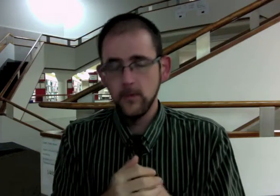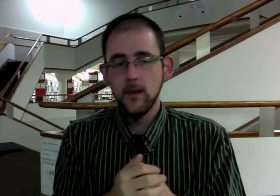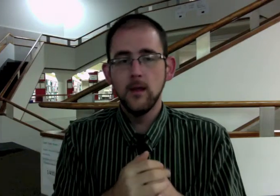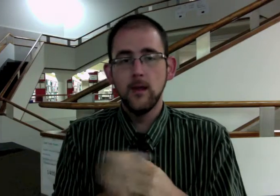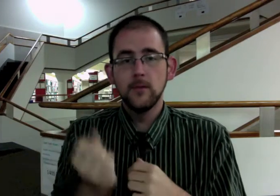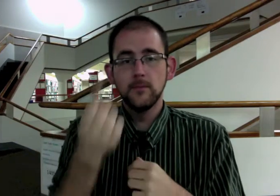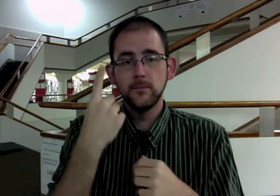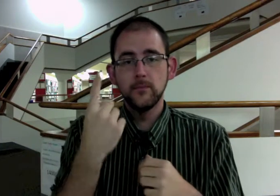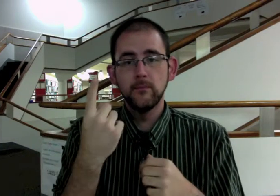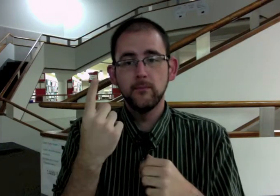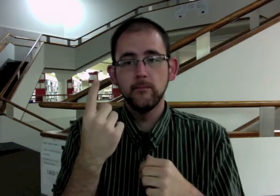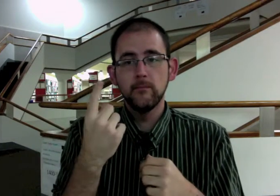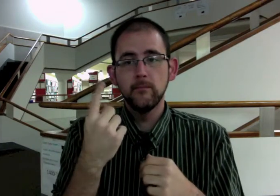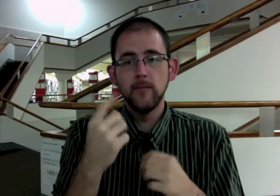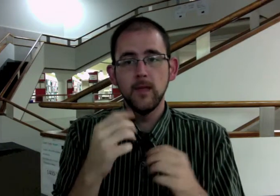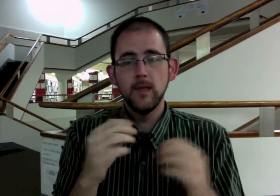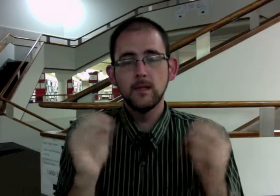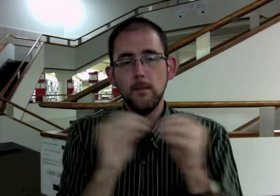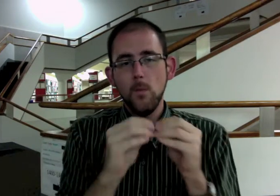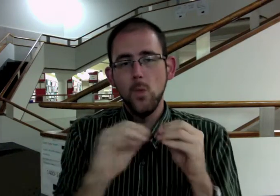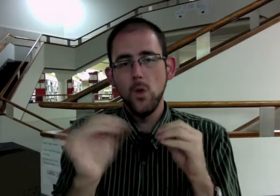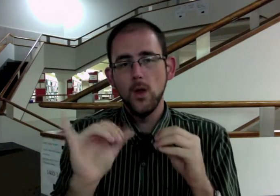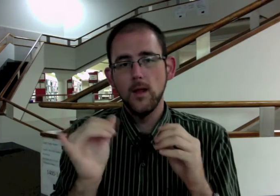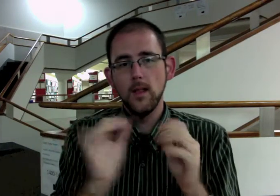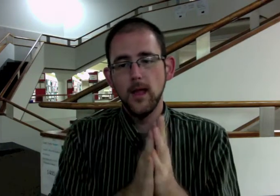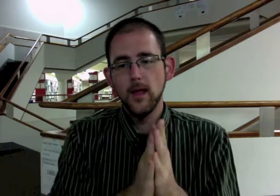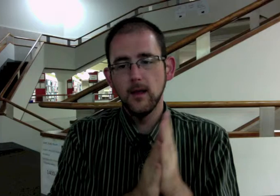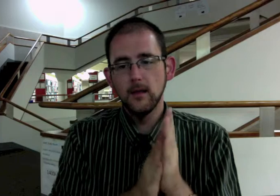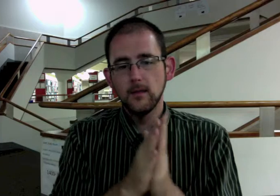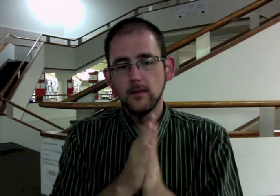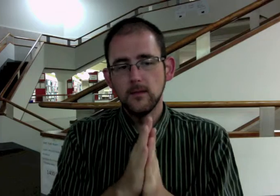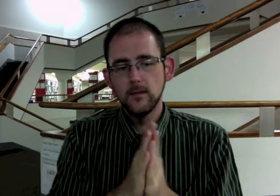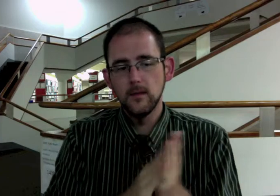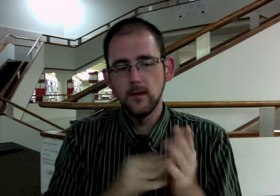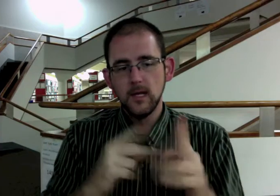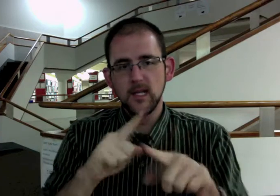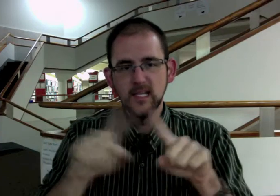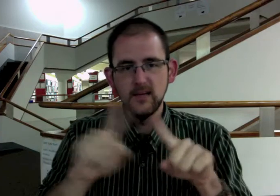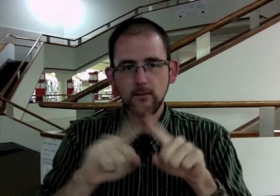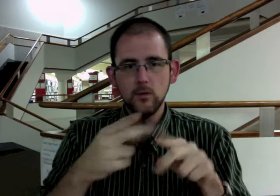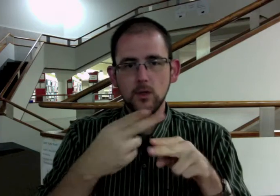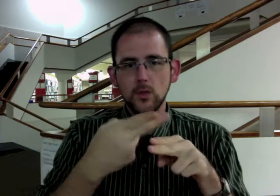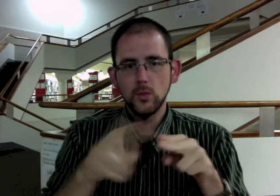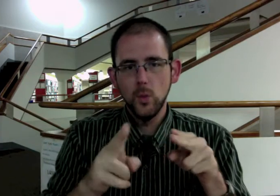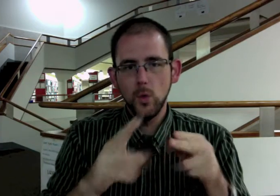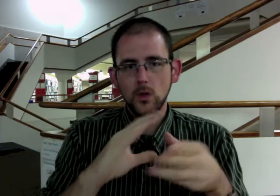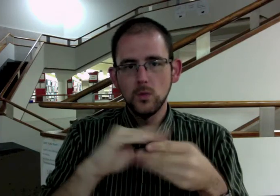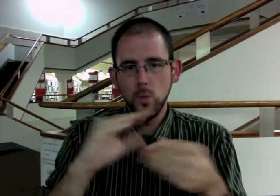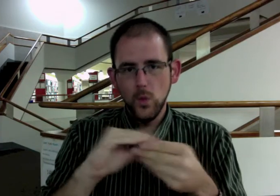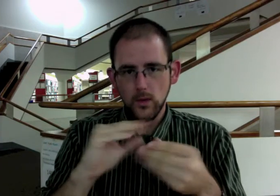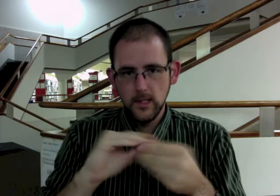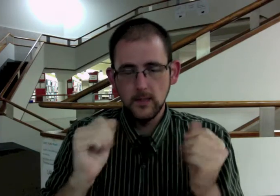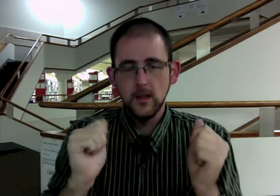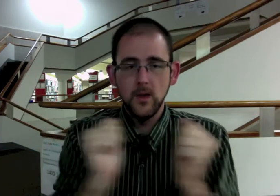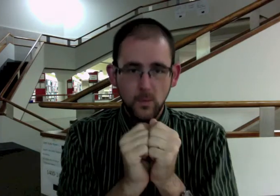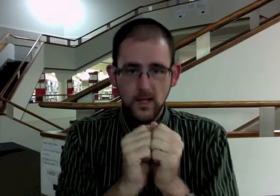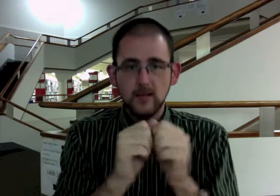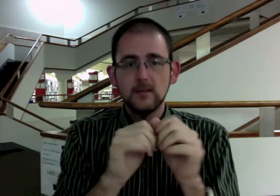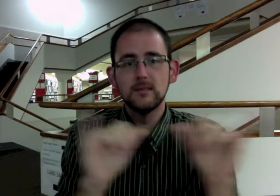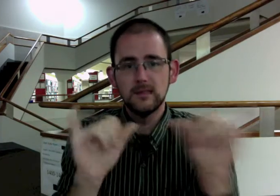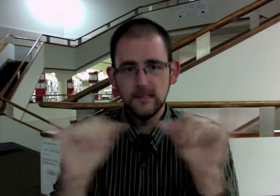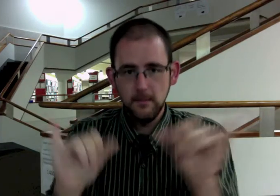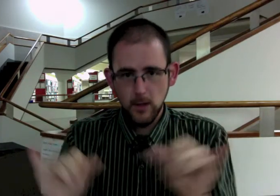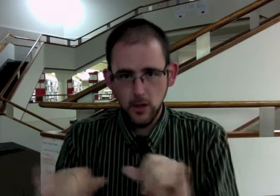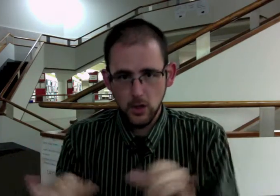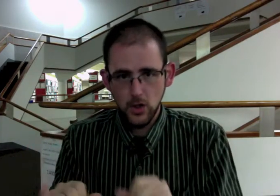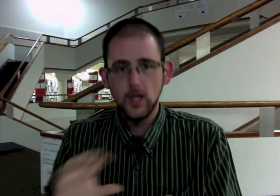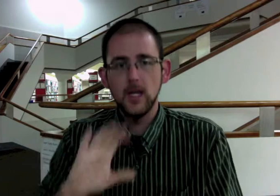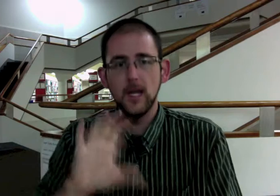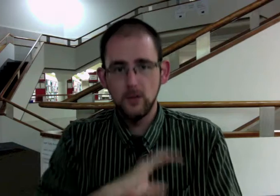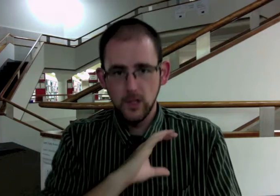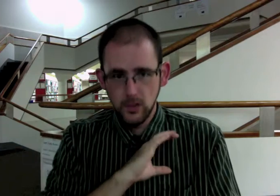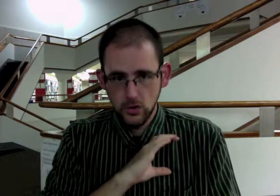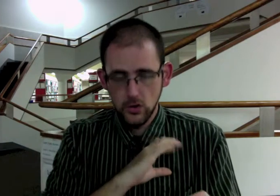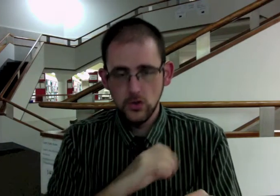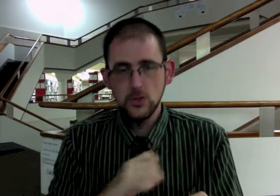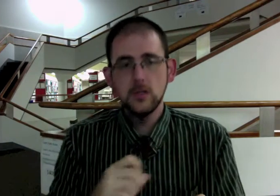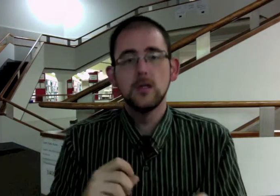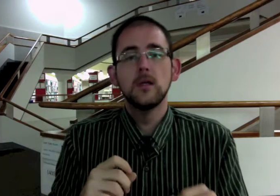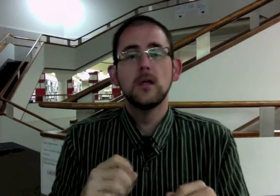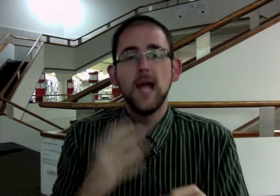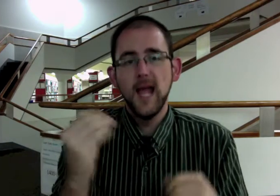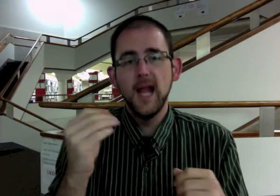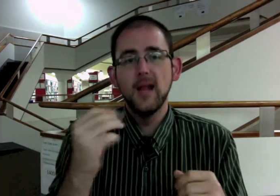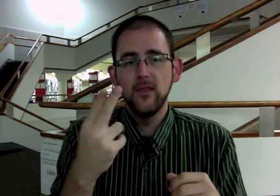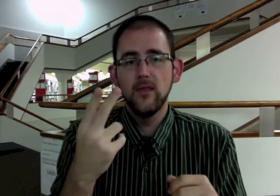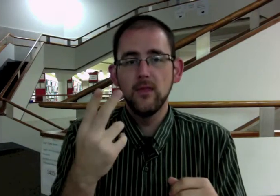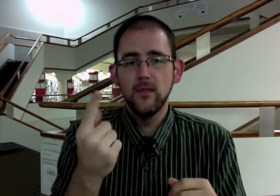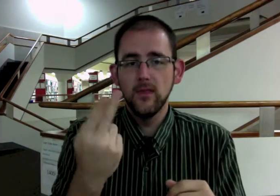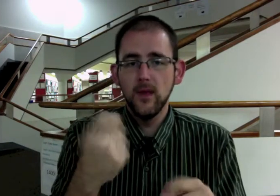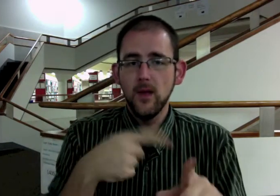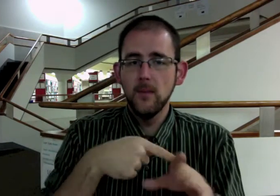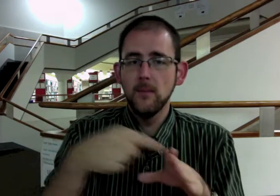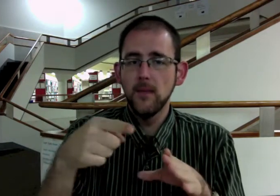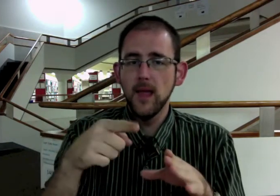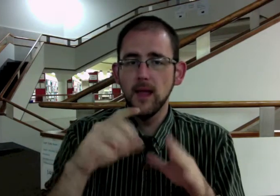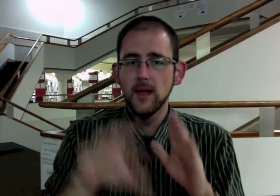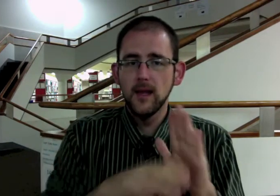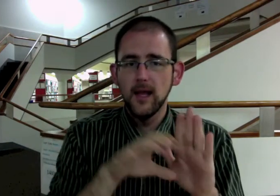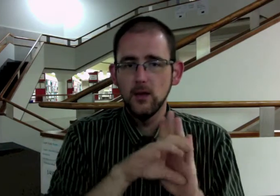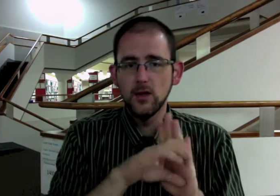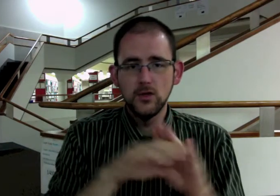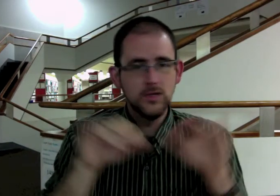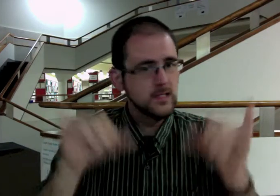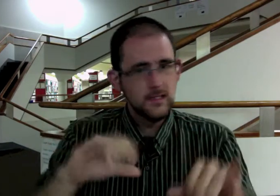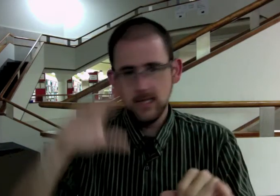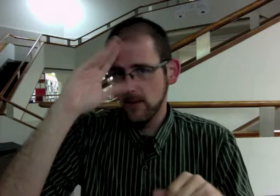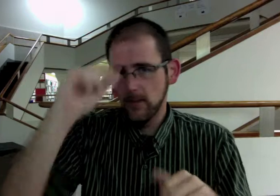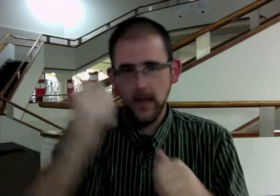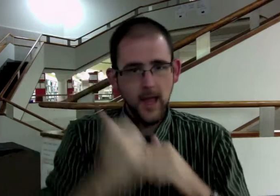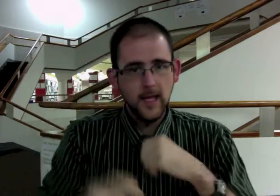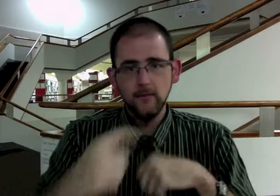It's really more like several different short stories with similar characters and the same main character.